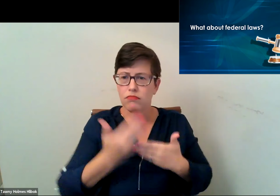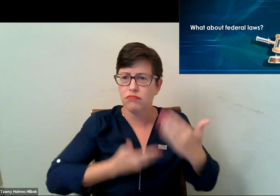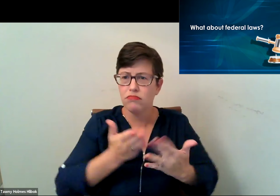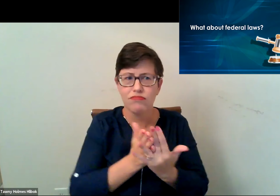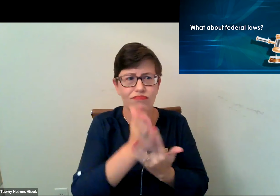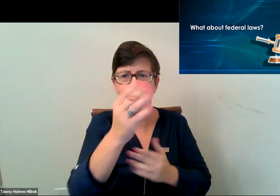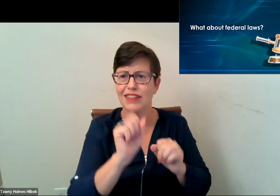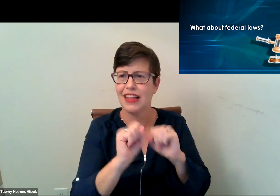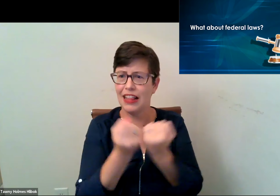What is it that we need.